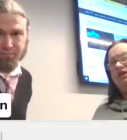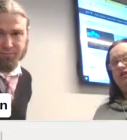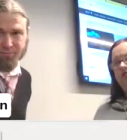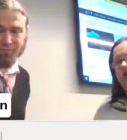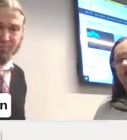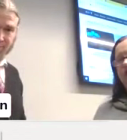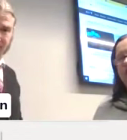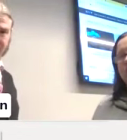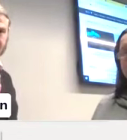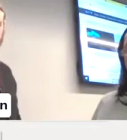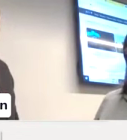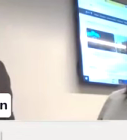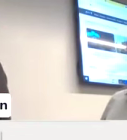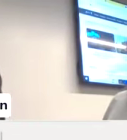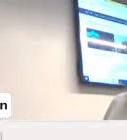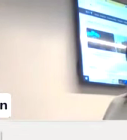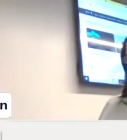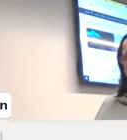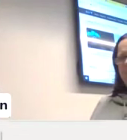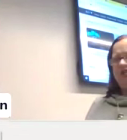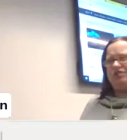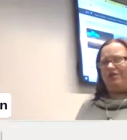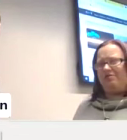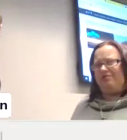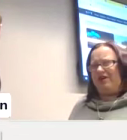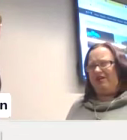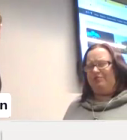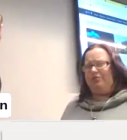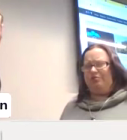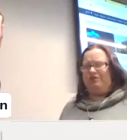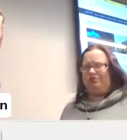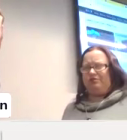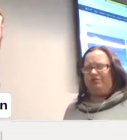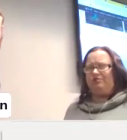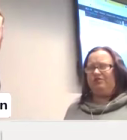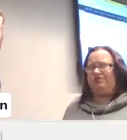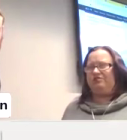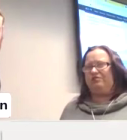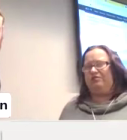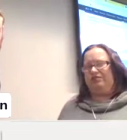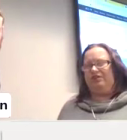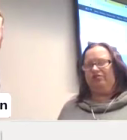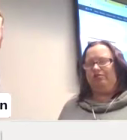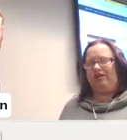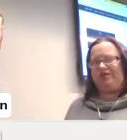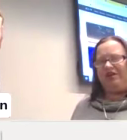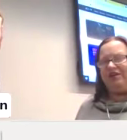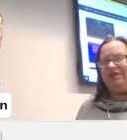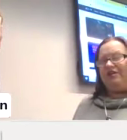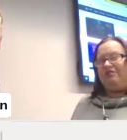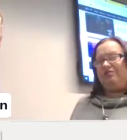Our focus on analog, table top games.